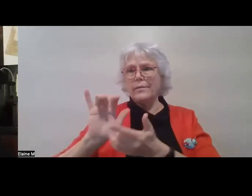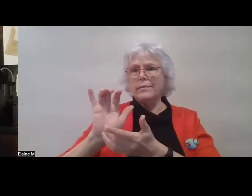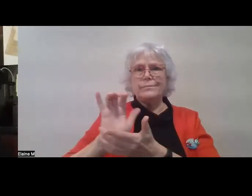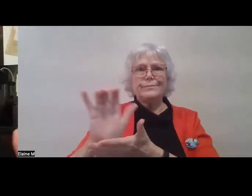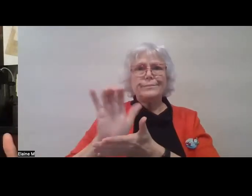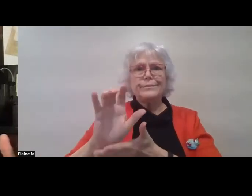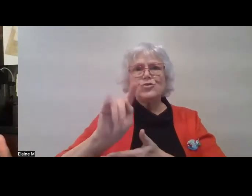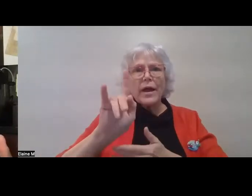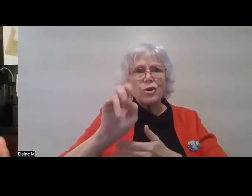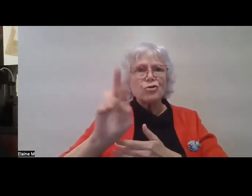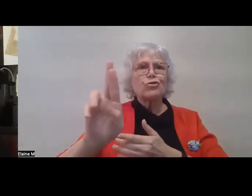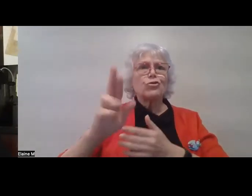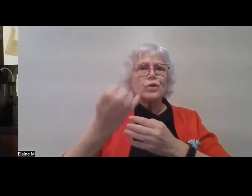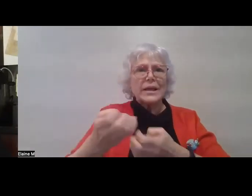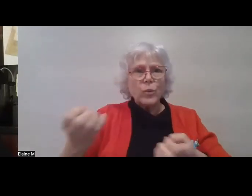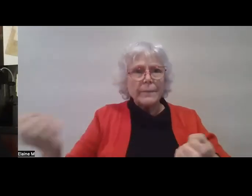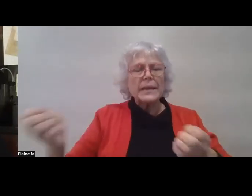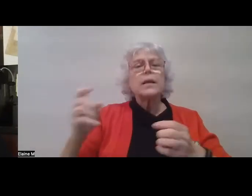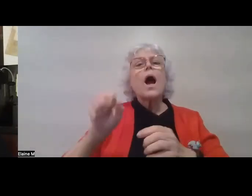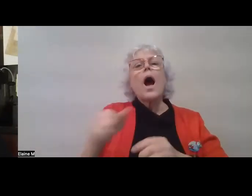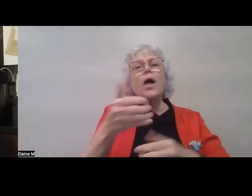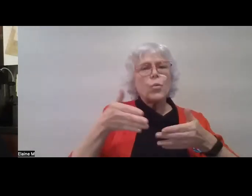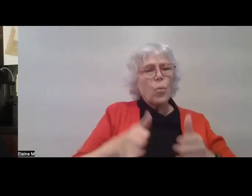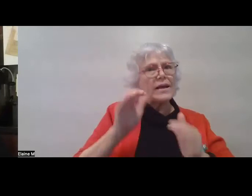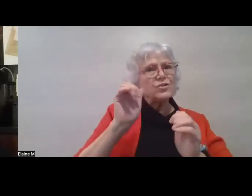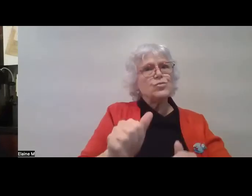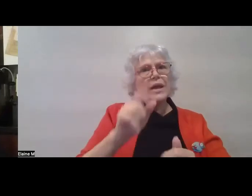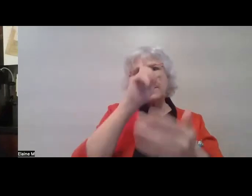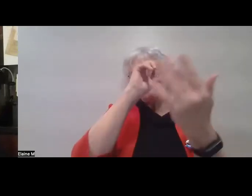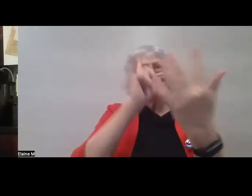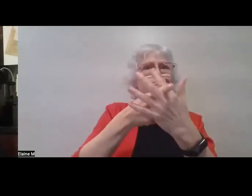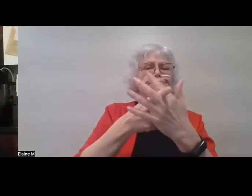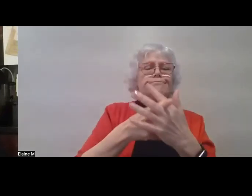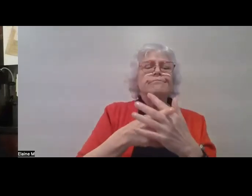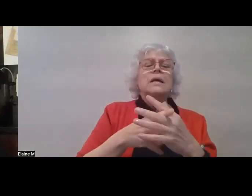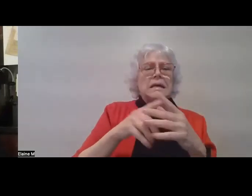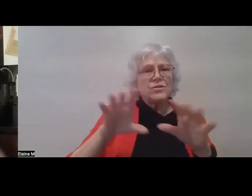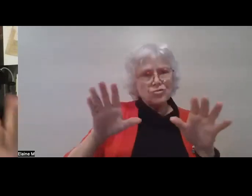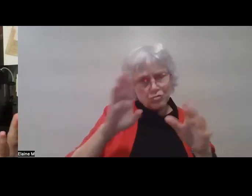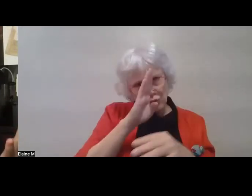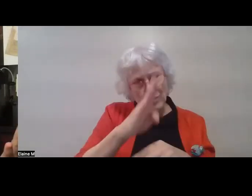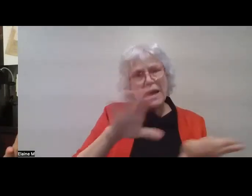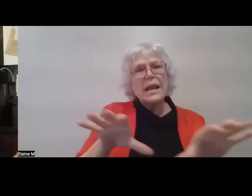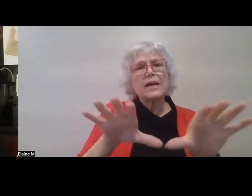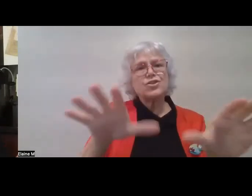or buildings and things, there are other ways to play a role in direct action, and there are many roles that can be played